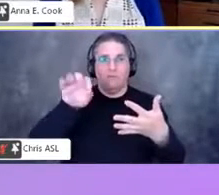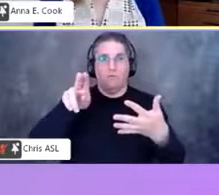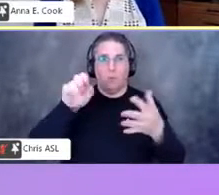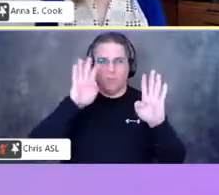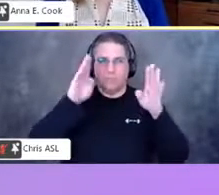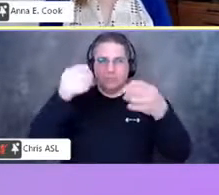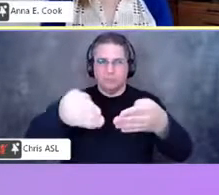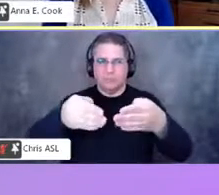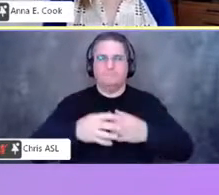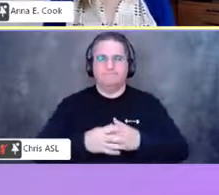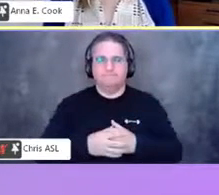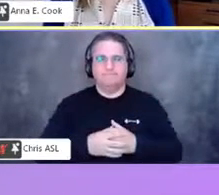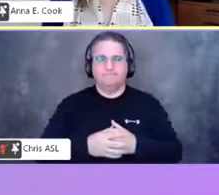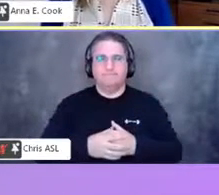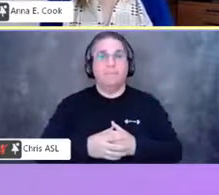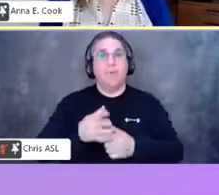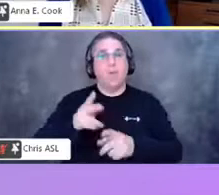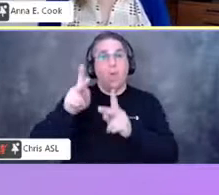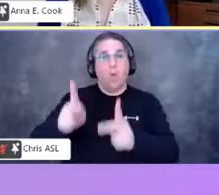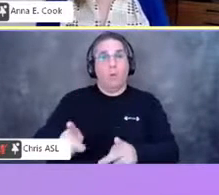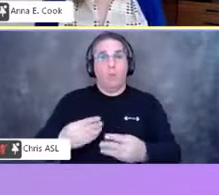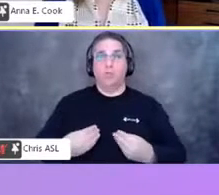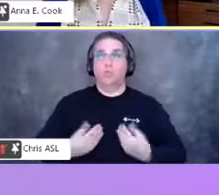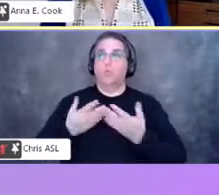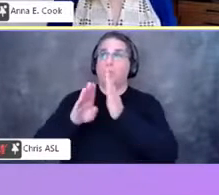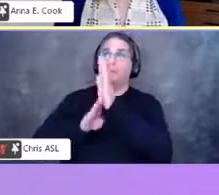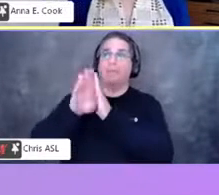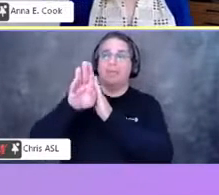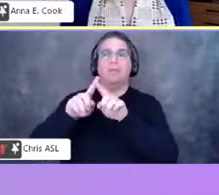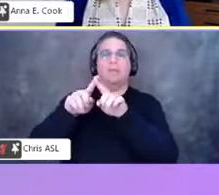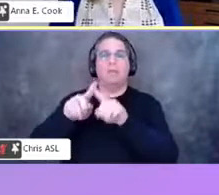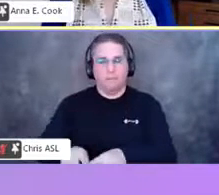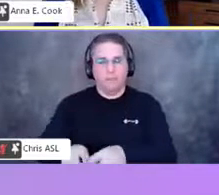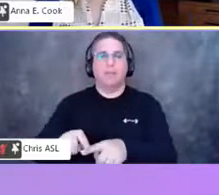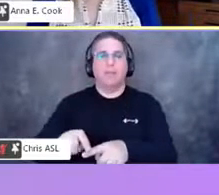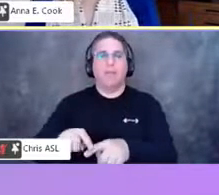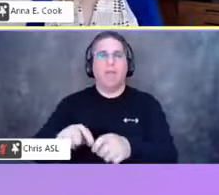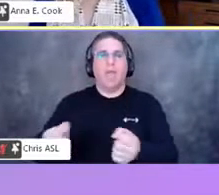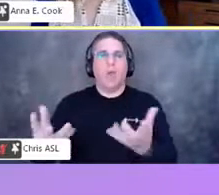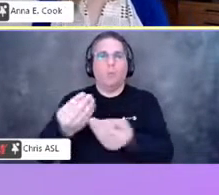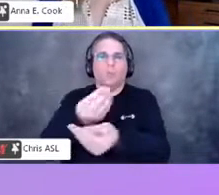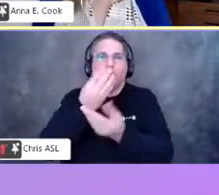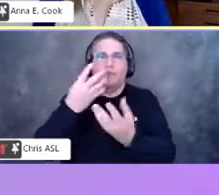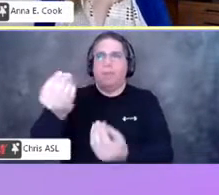the amount of information they're inundated with when using technology much of our daily